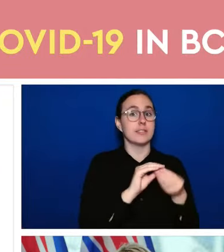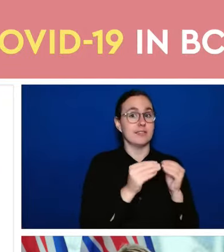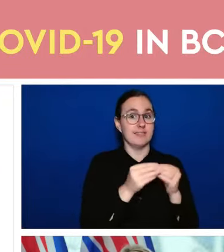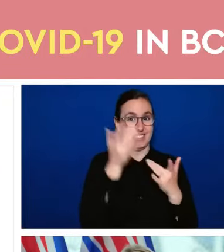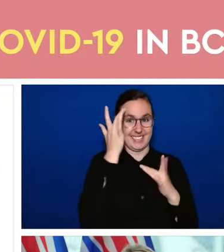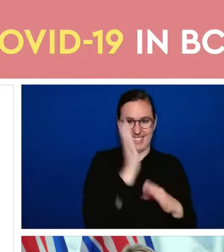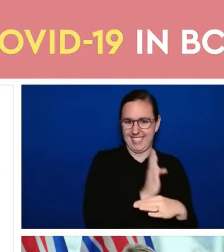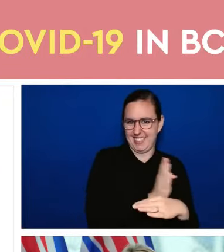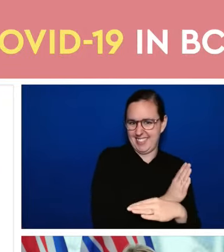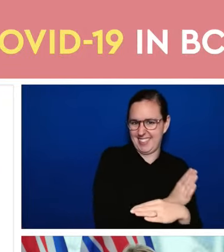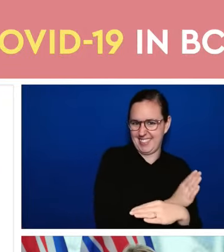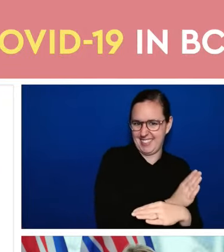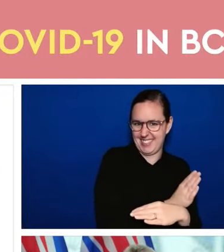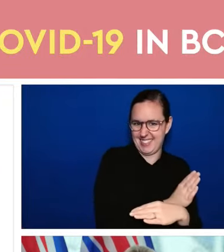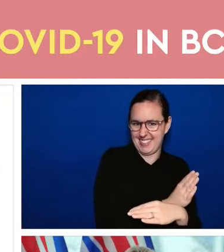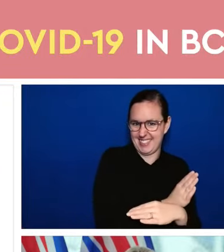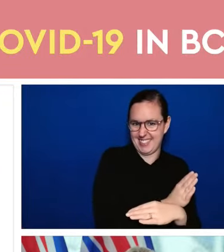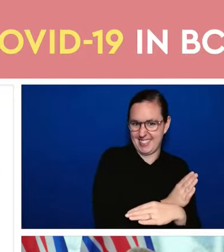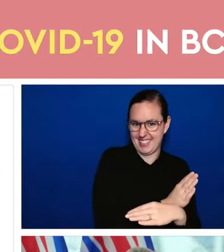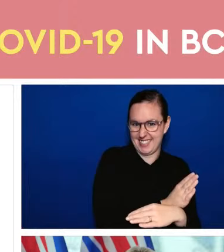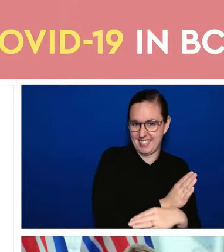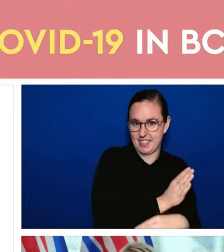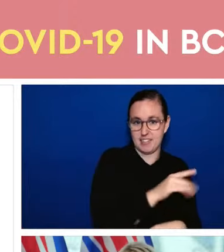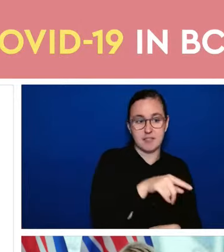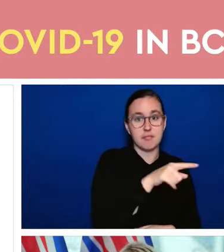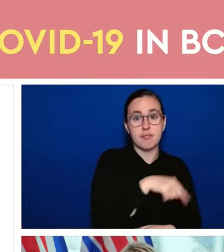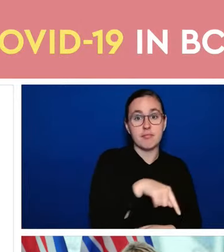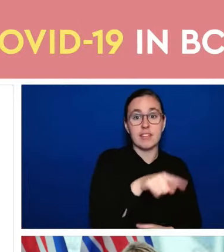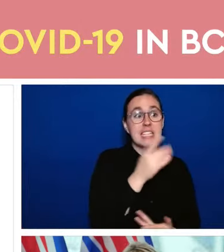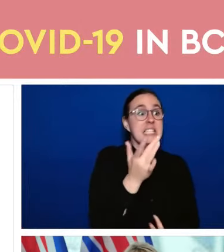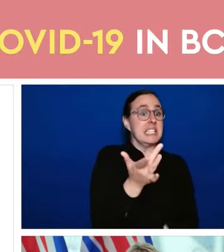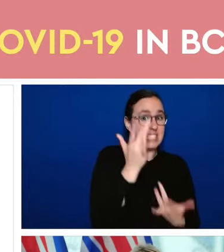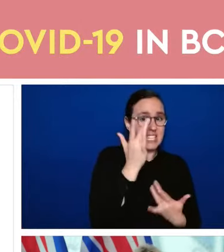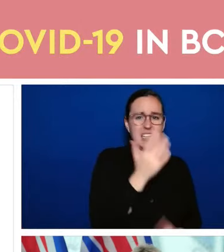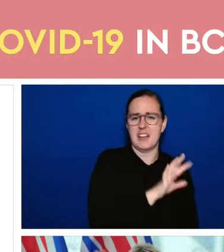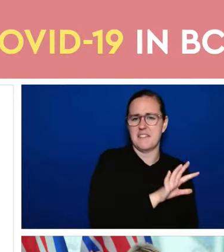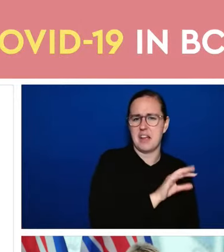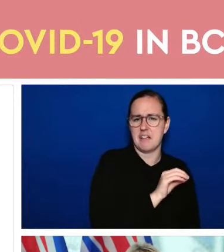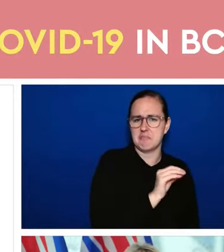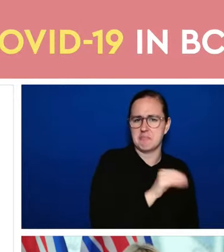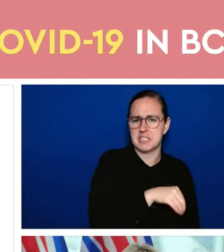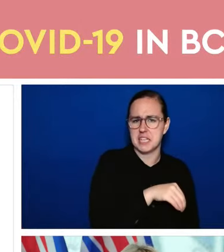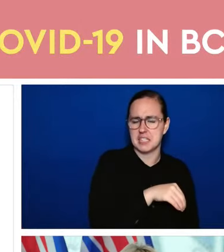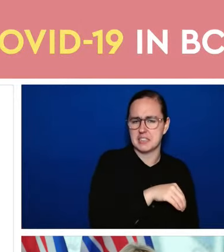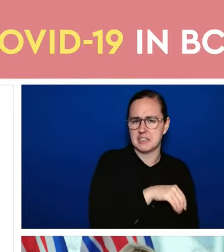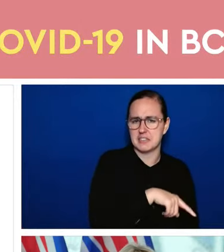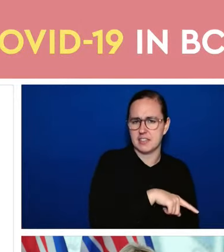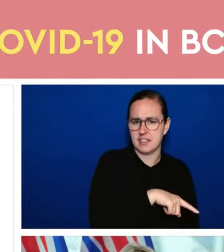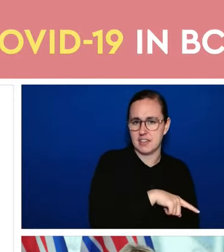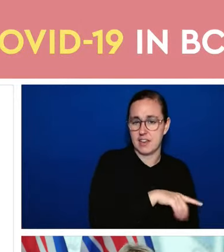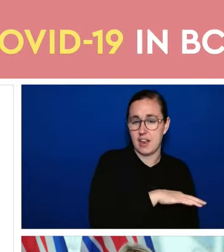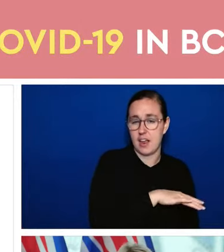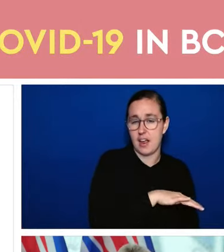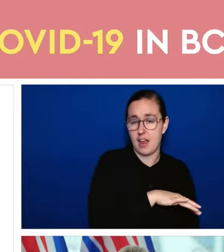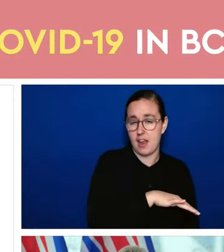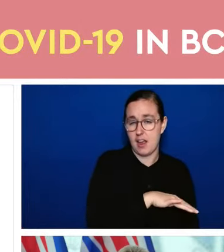around 5% in most people until we started seeing- increases in